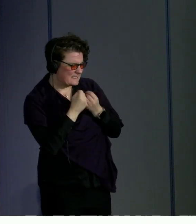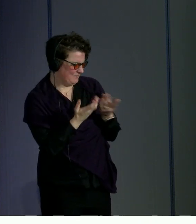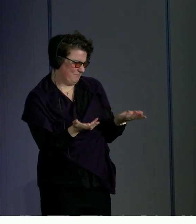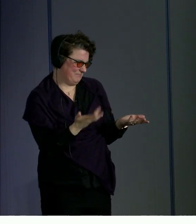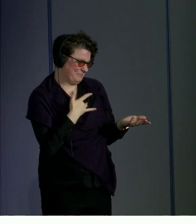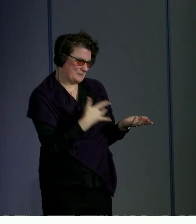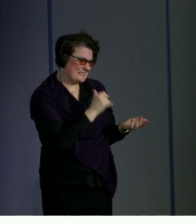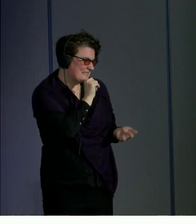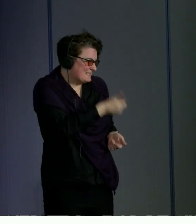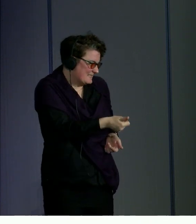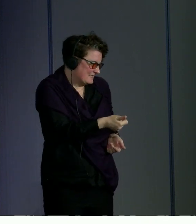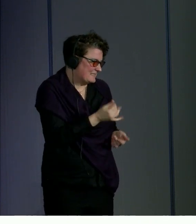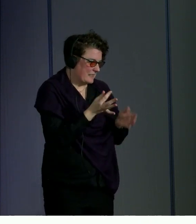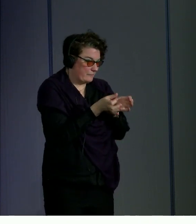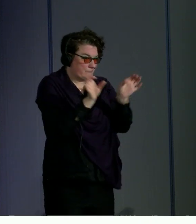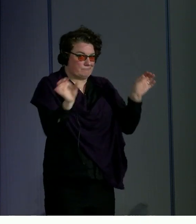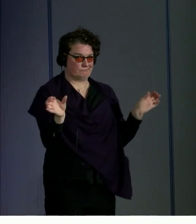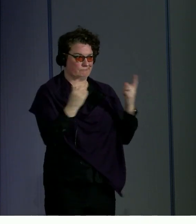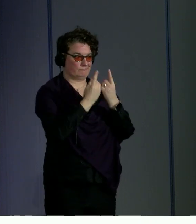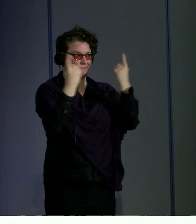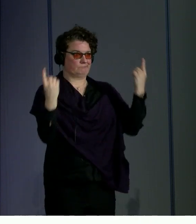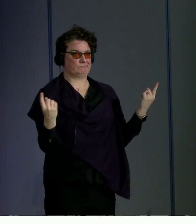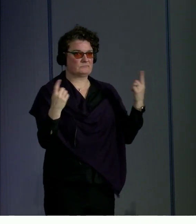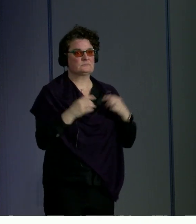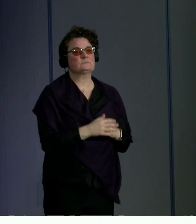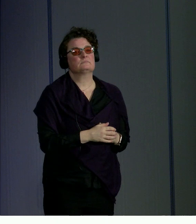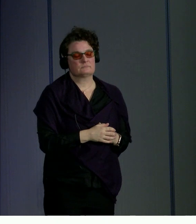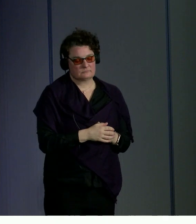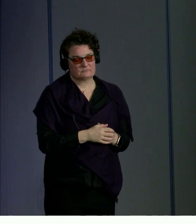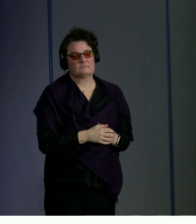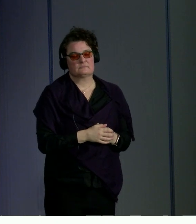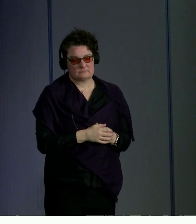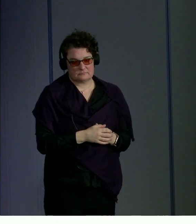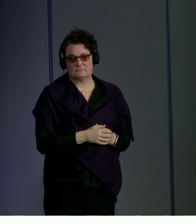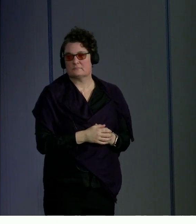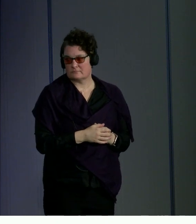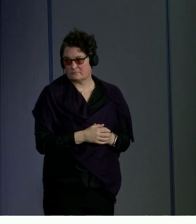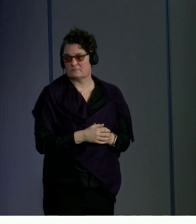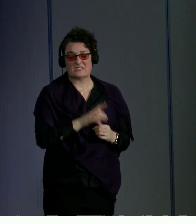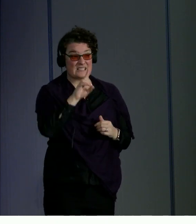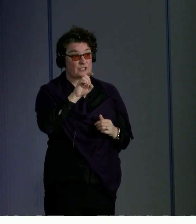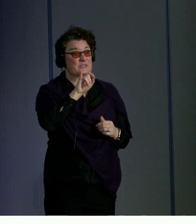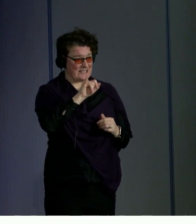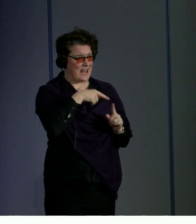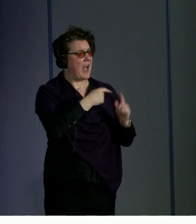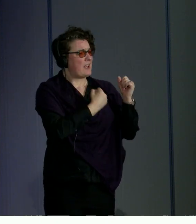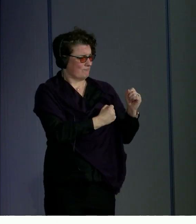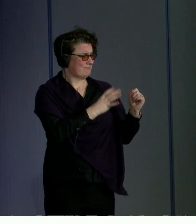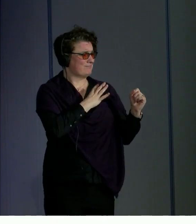in this scenario, where DEI is very much present, accessibility efforts are very much grassroots.